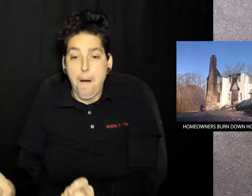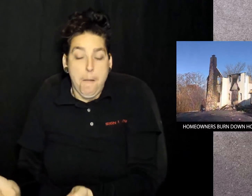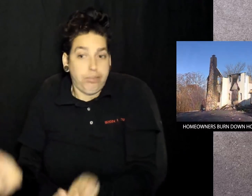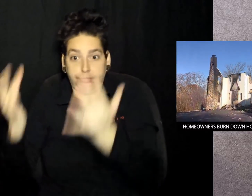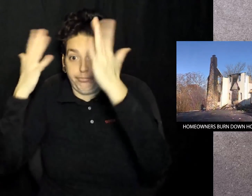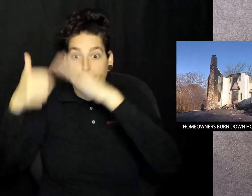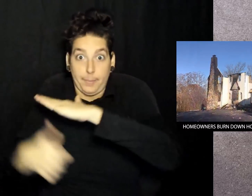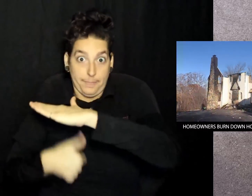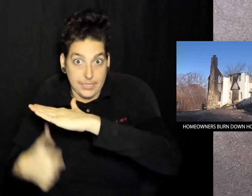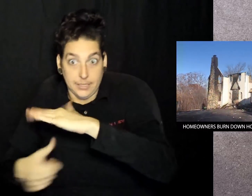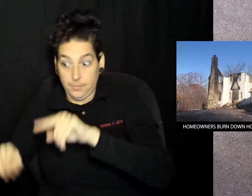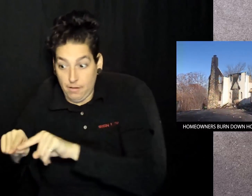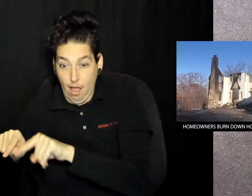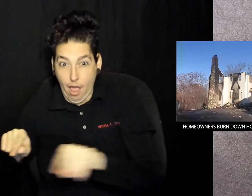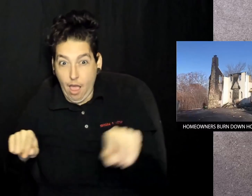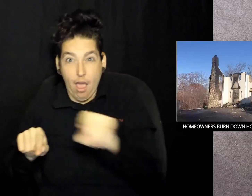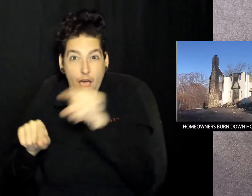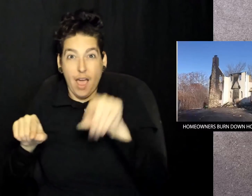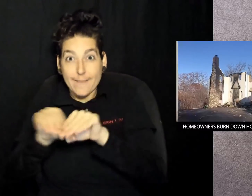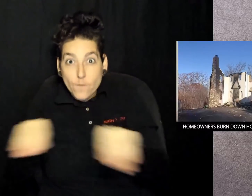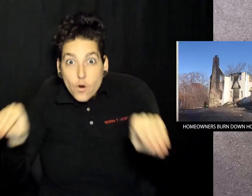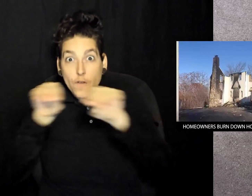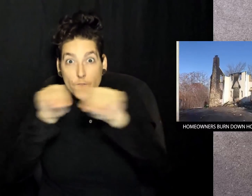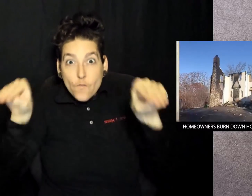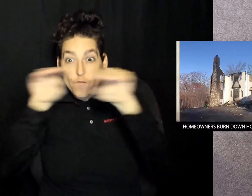and that quickly spread from the basement through each floor